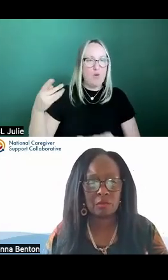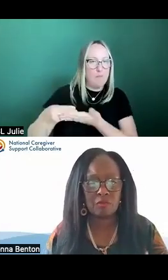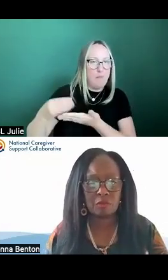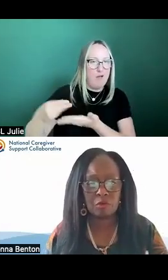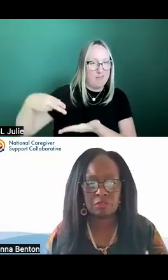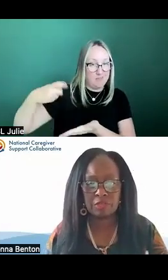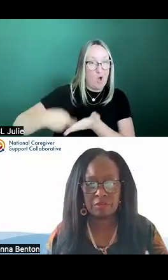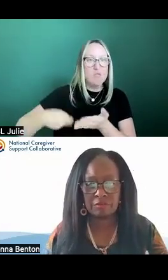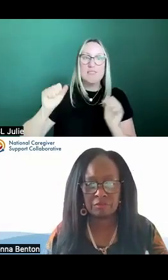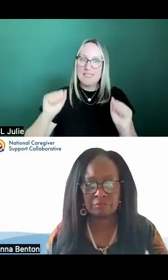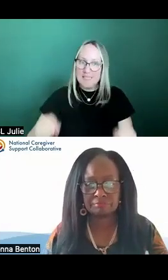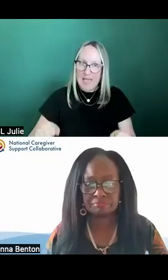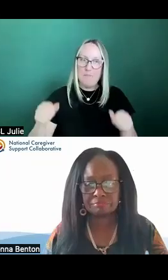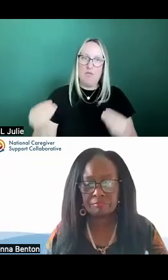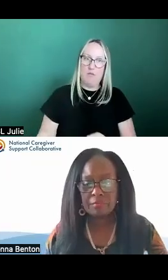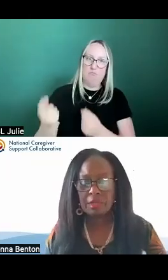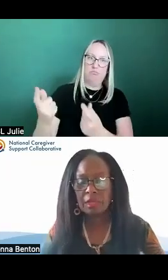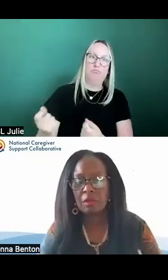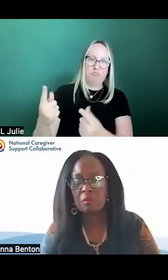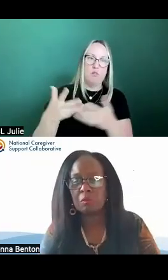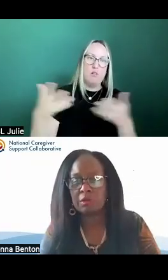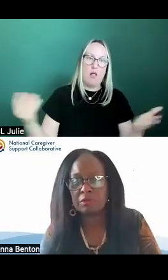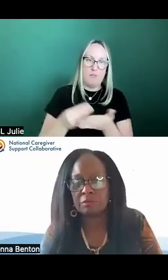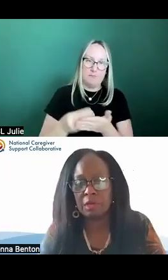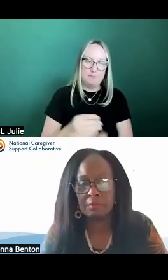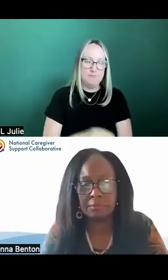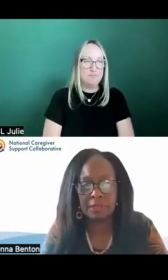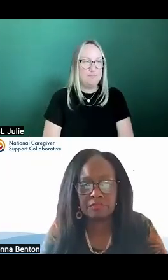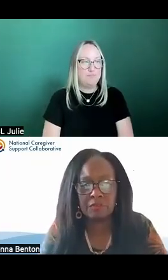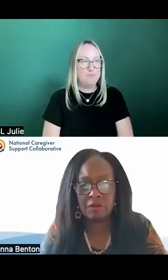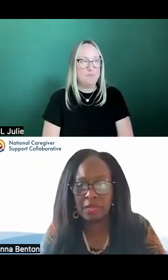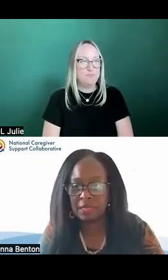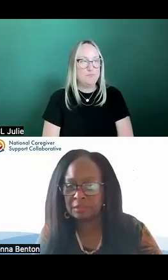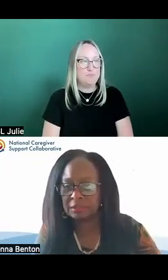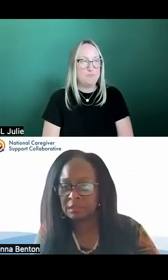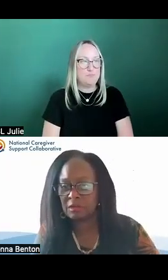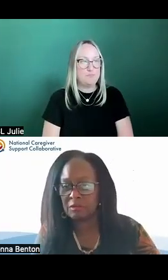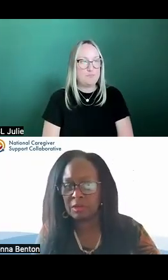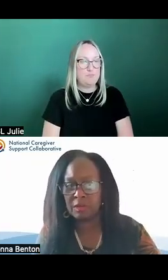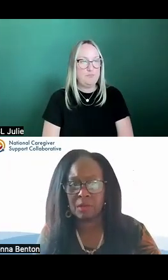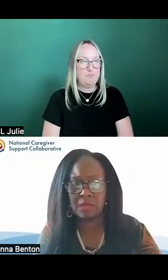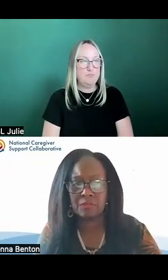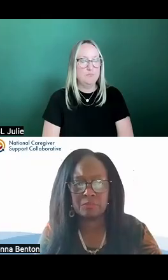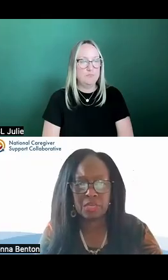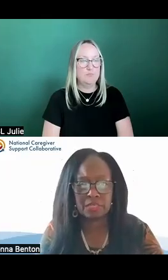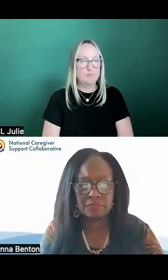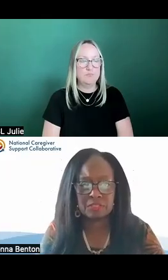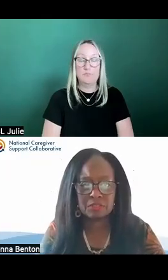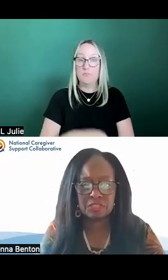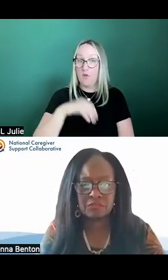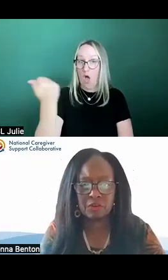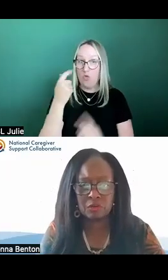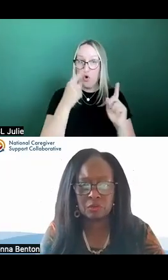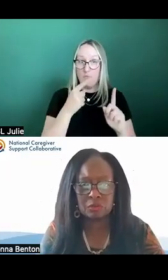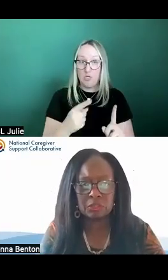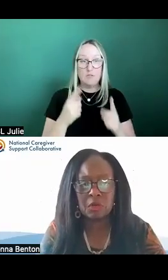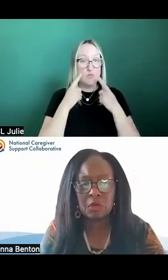over the course of caregiving. We want to, as far as other objectives, to achieve our goals,